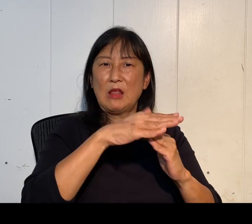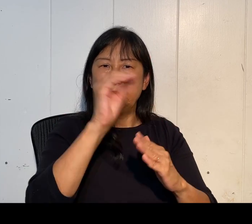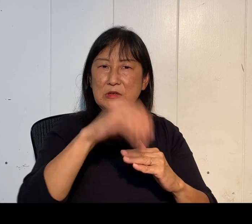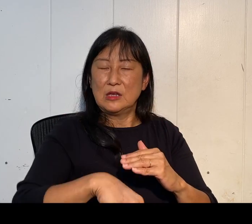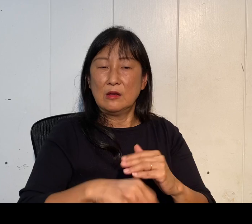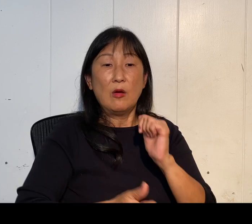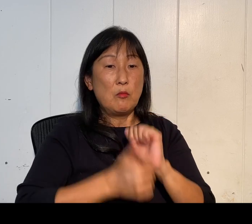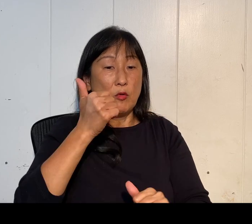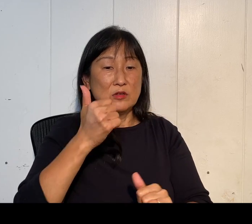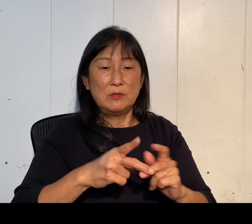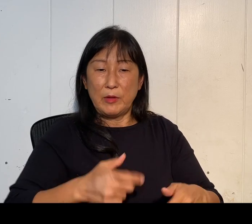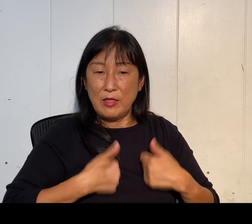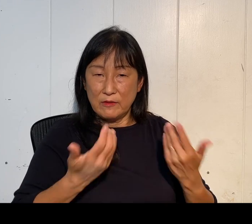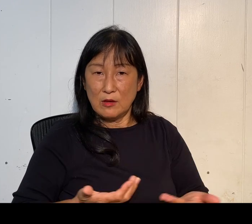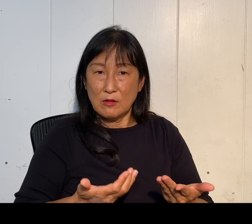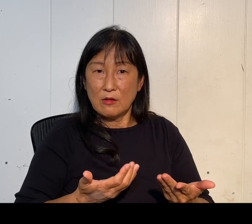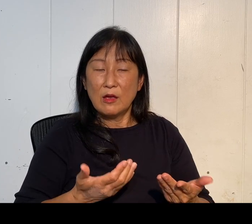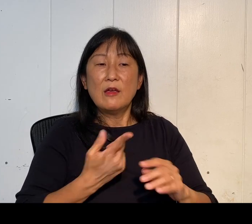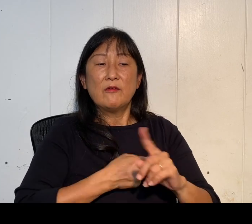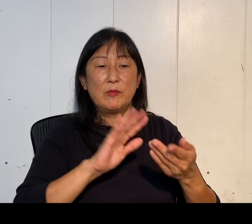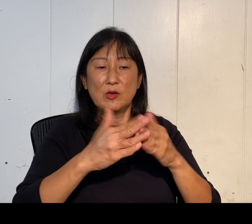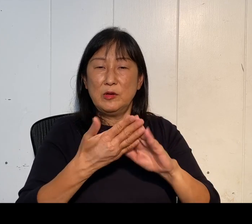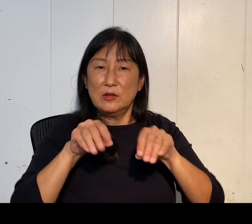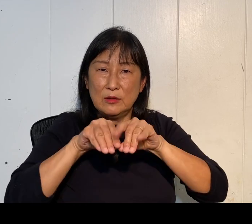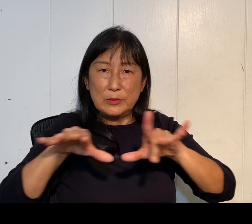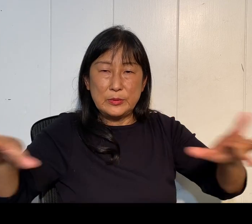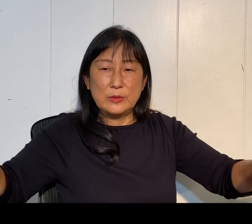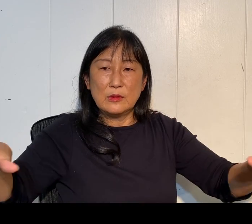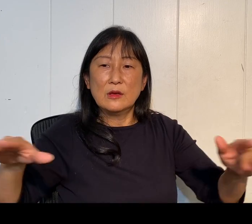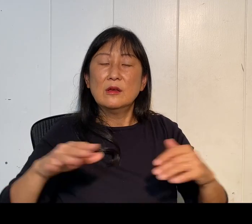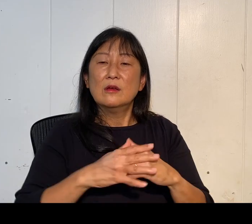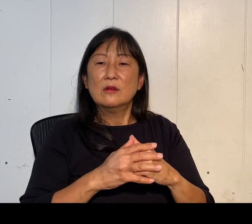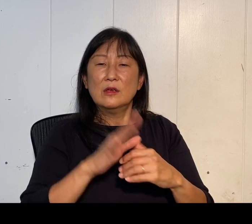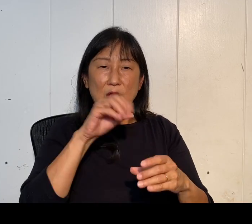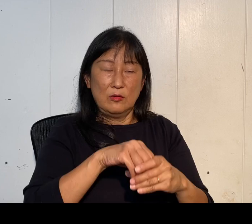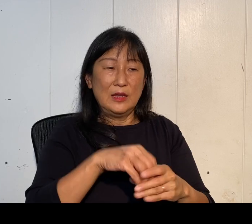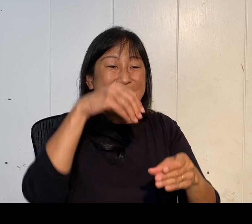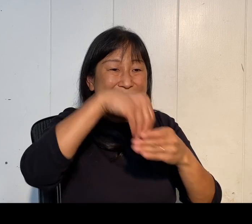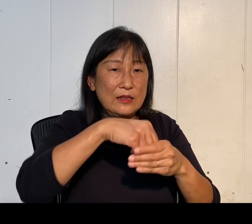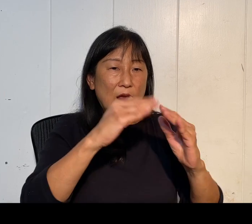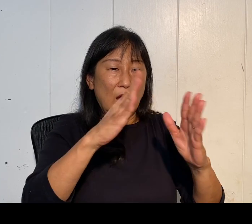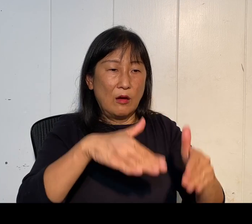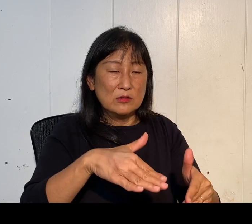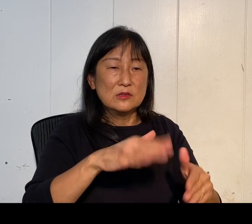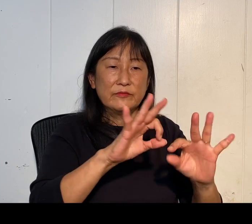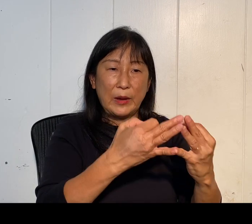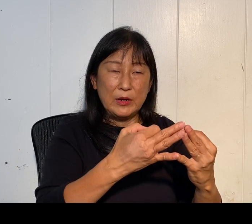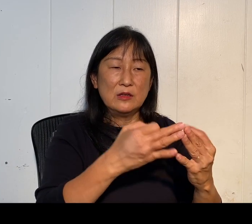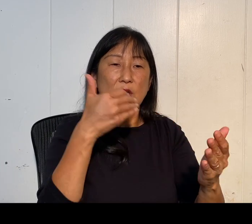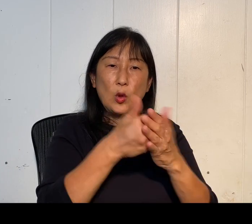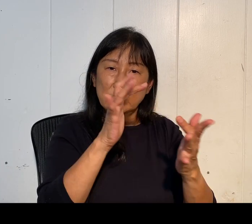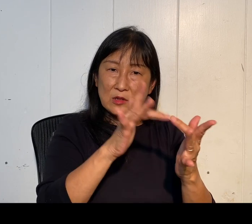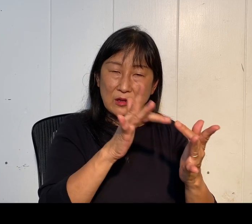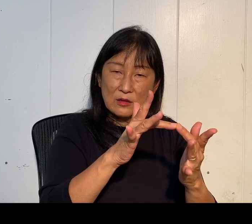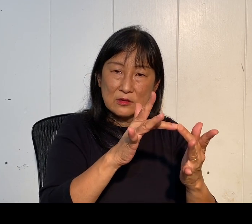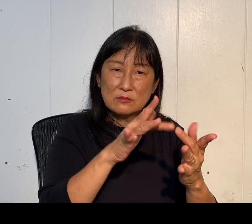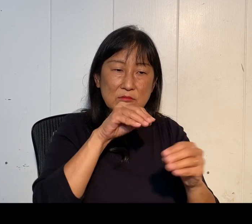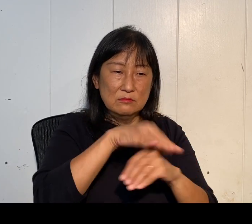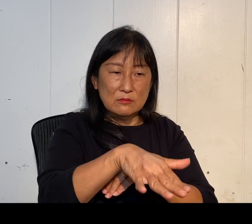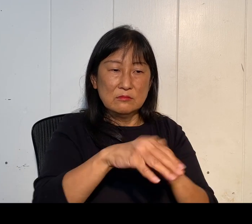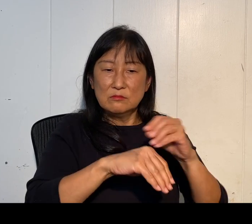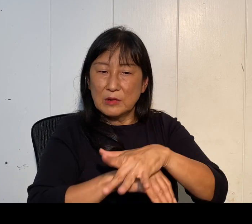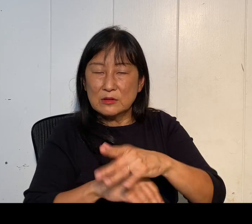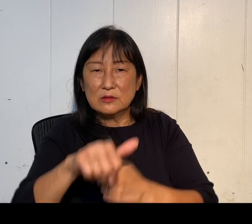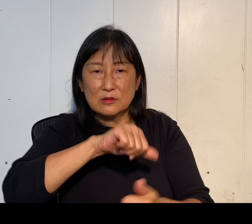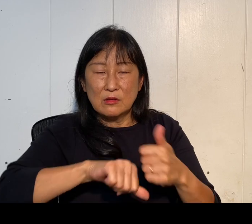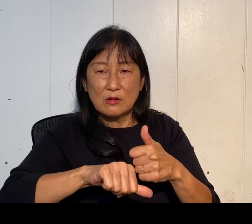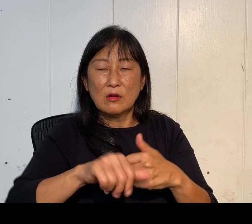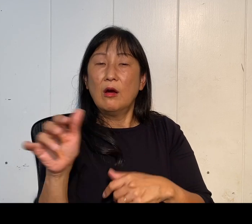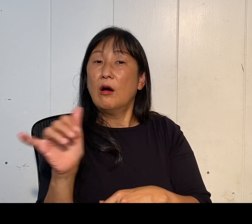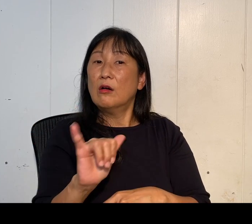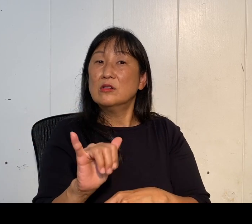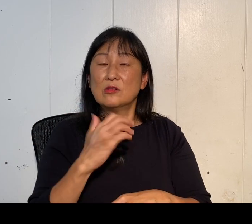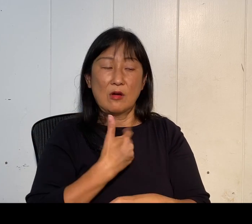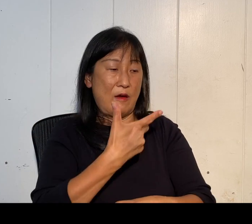Most cases are in residents, and are the result of widespread community transmission, including transmission within households and to close contacts. Our vaccination rate also lags behind the